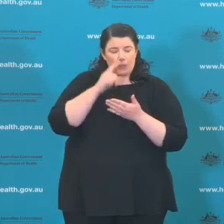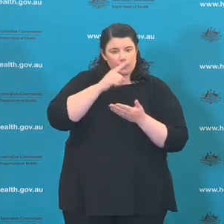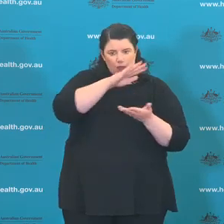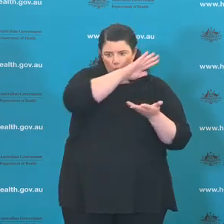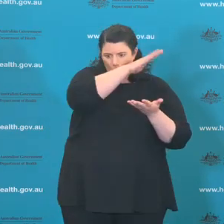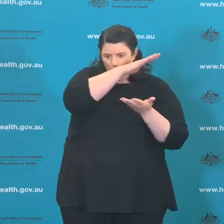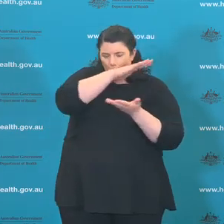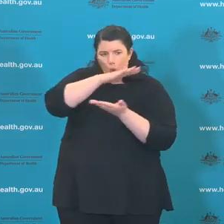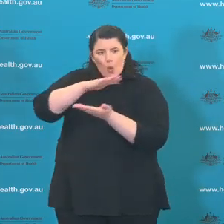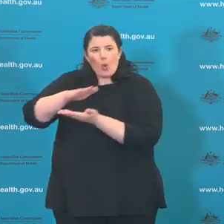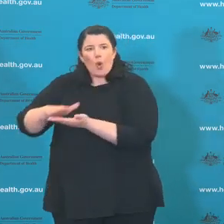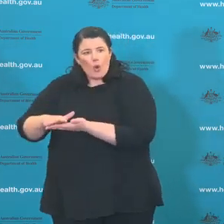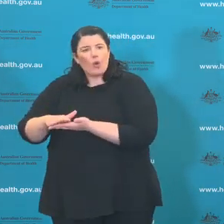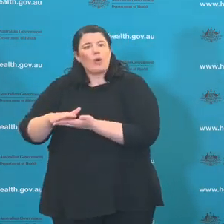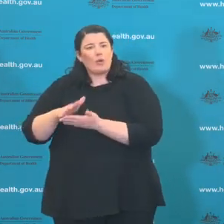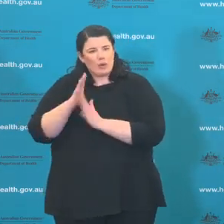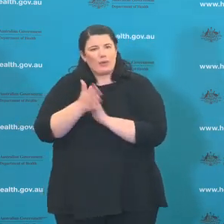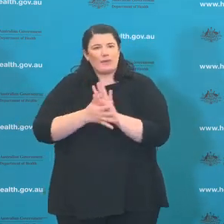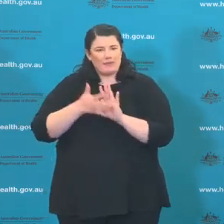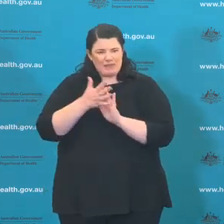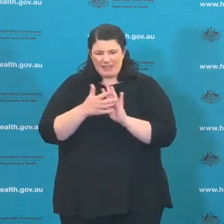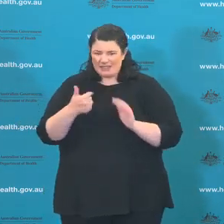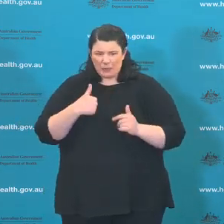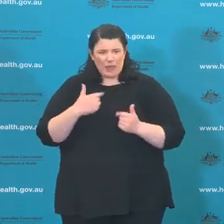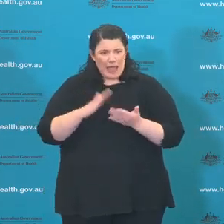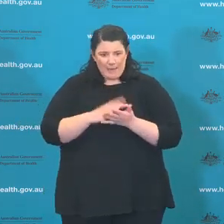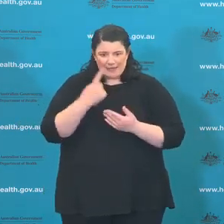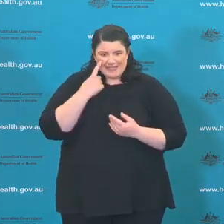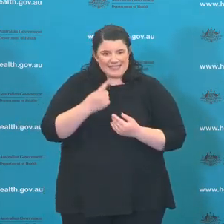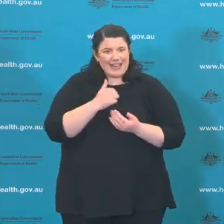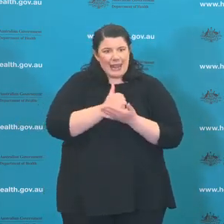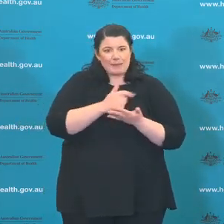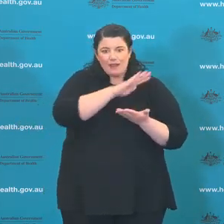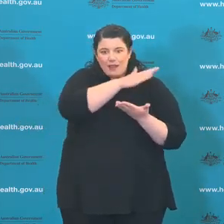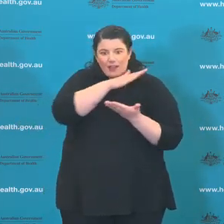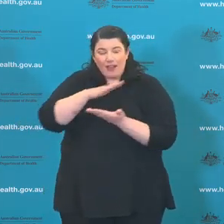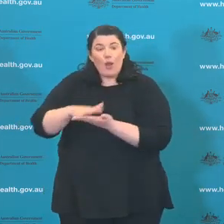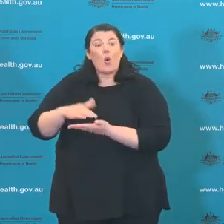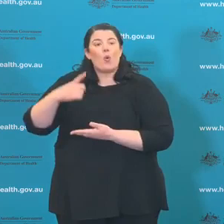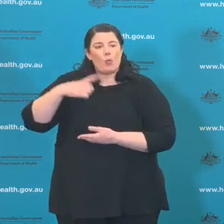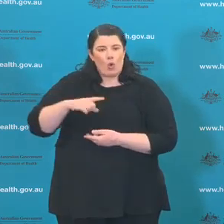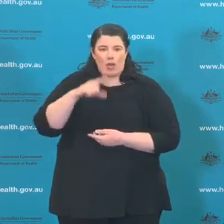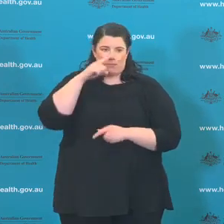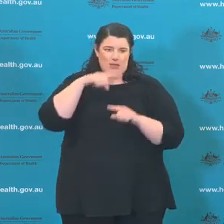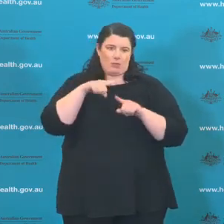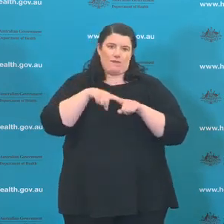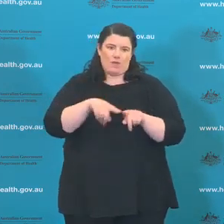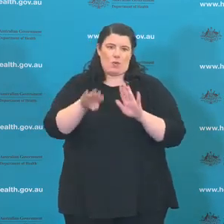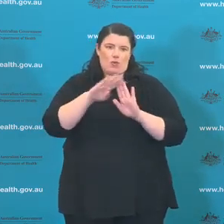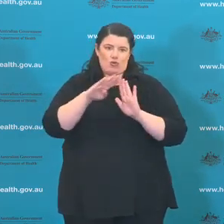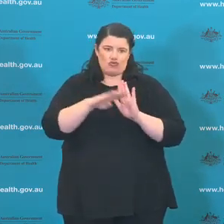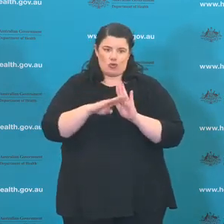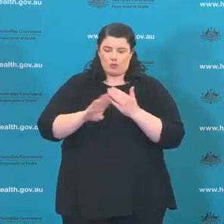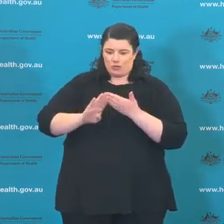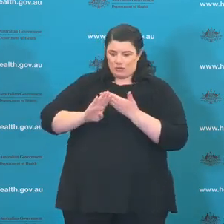are really pleased to see that, but that is a consequence of people doing the right thing, continuing to social distancing, staying at